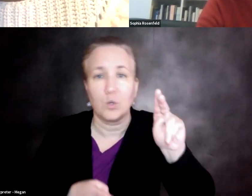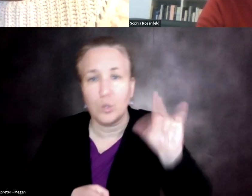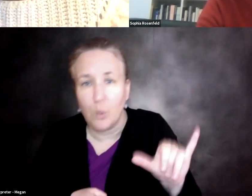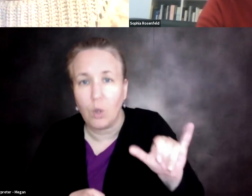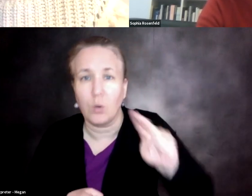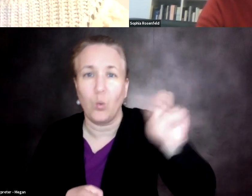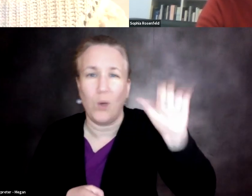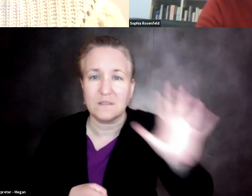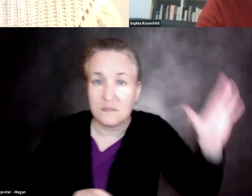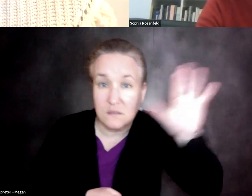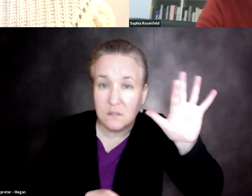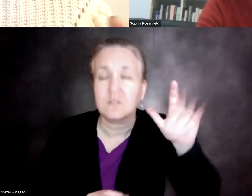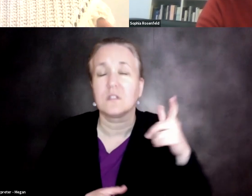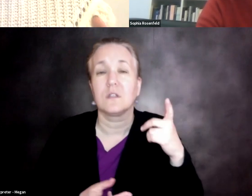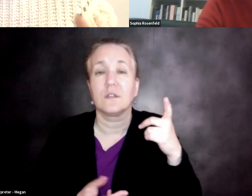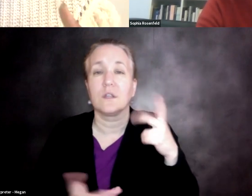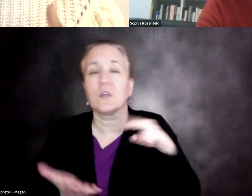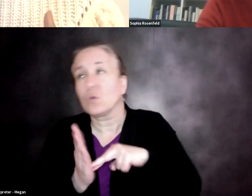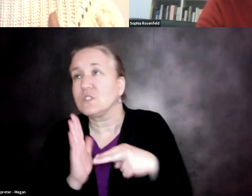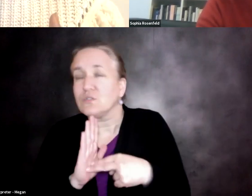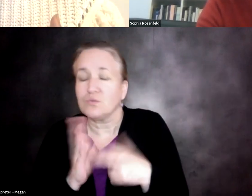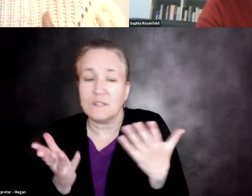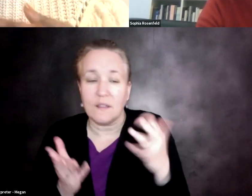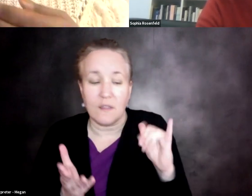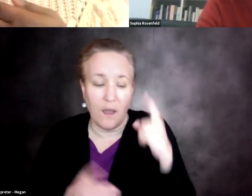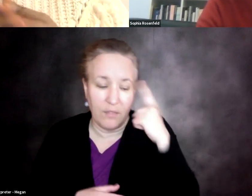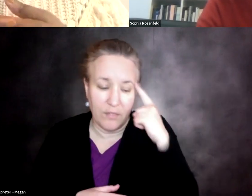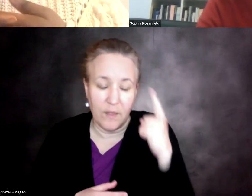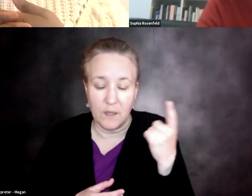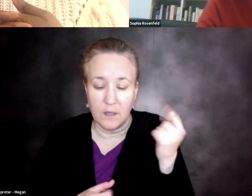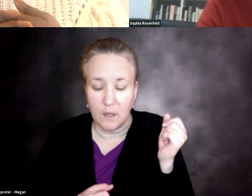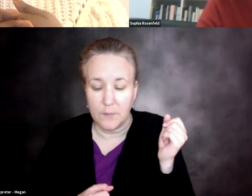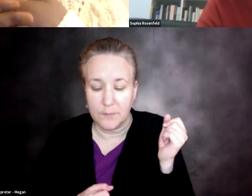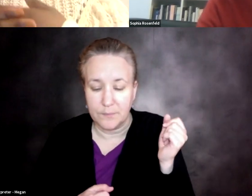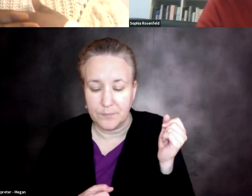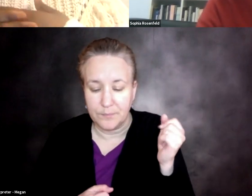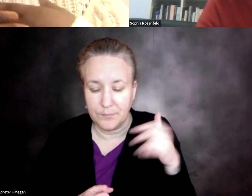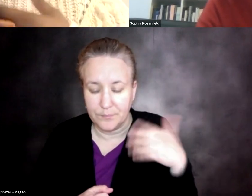Which is to say, that I think that the experience of being